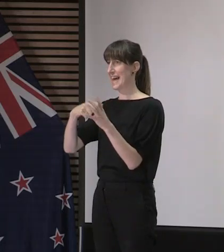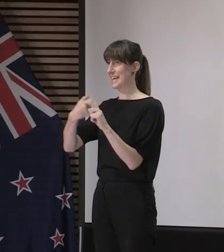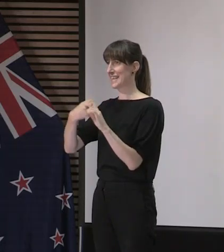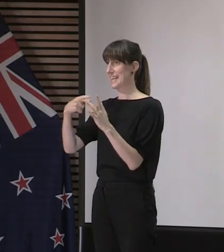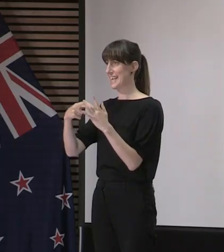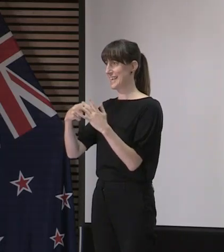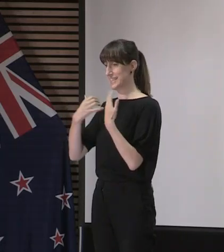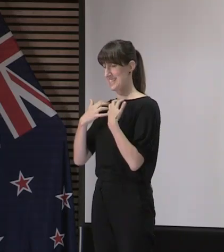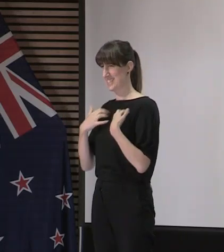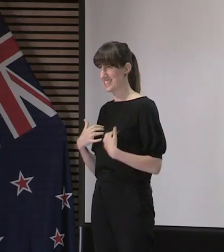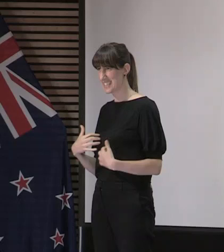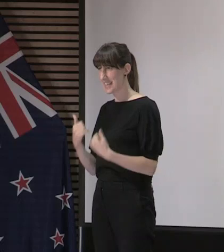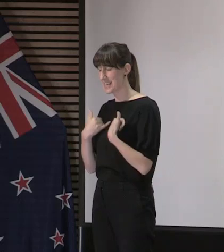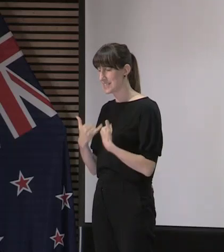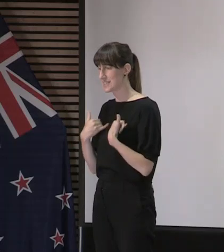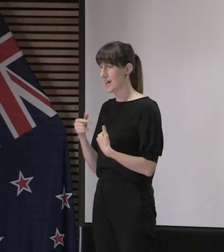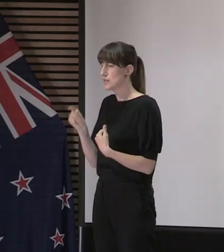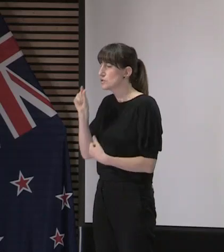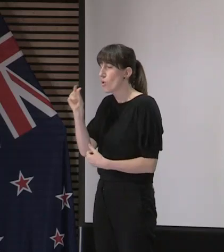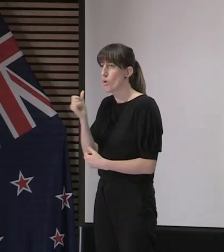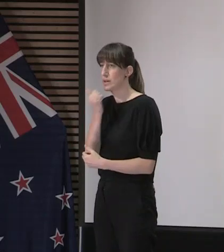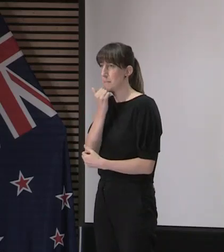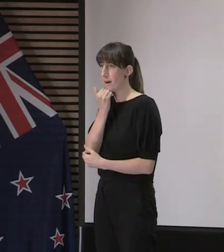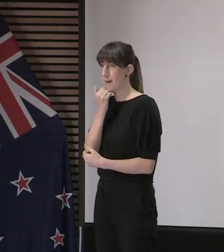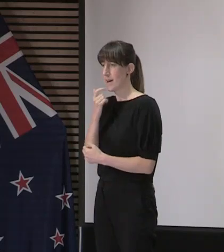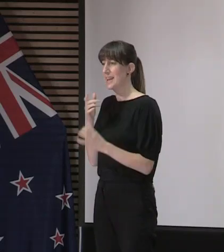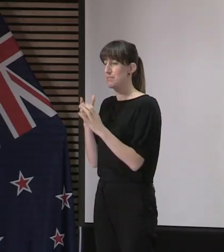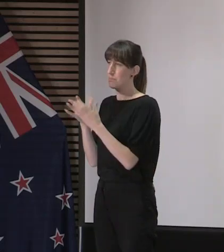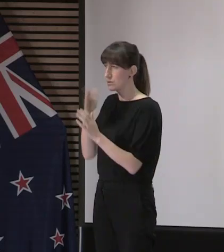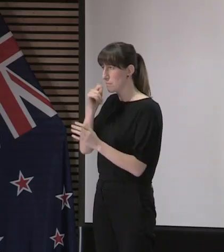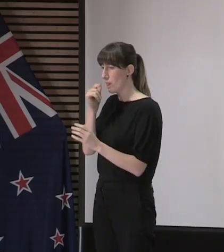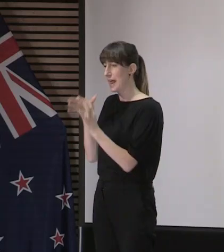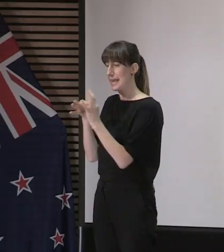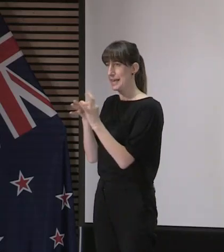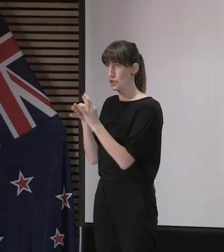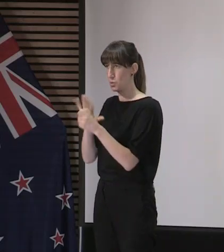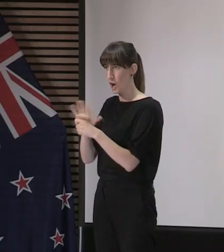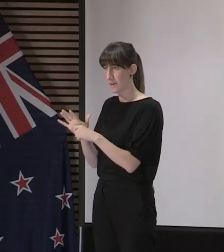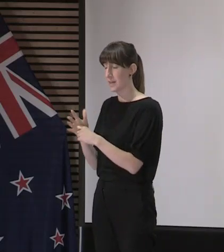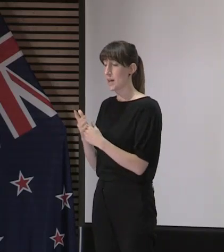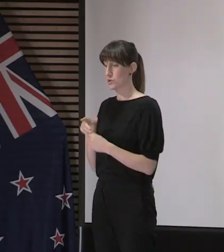small number of children with Kawasaki disease and some of these had been COVID-19